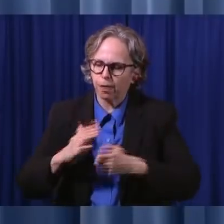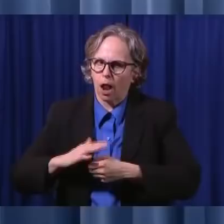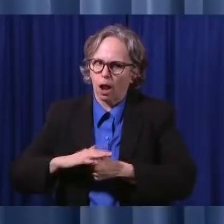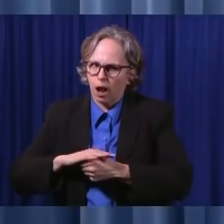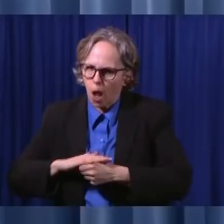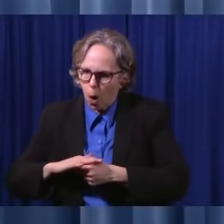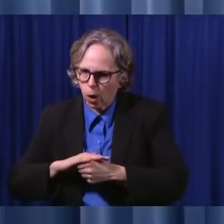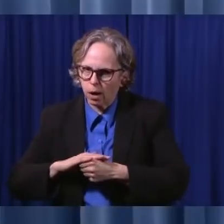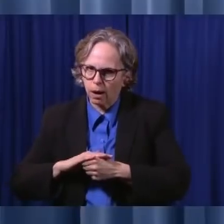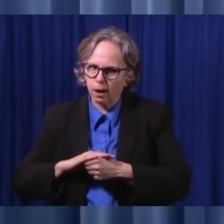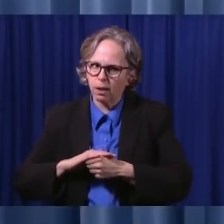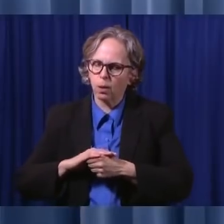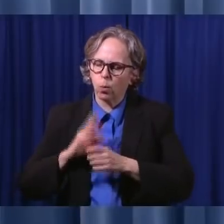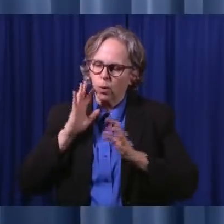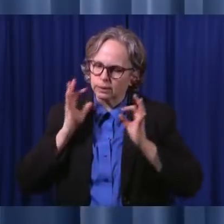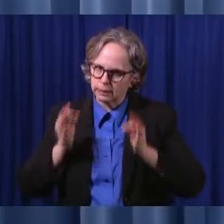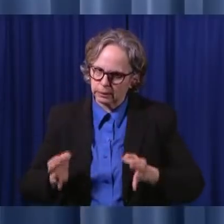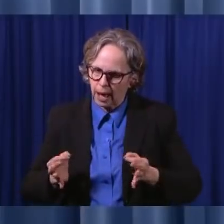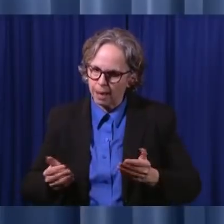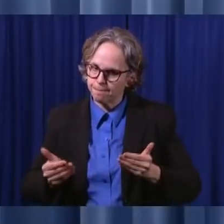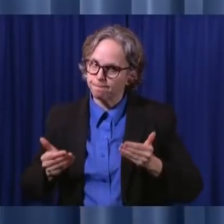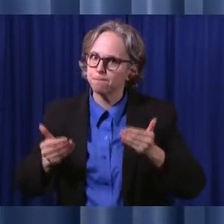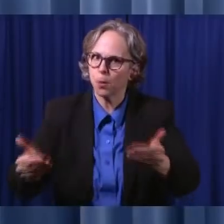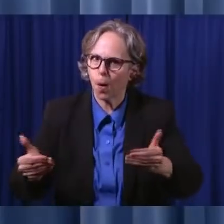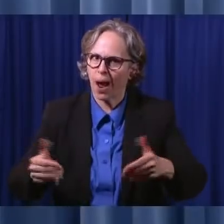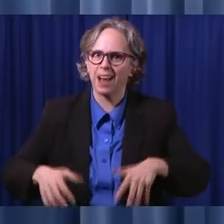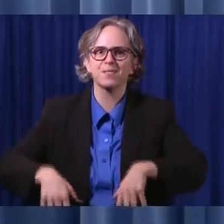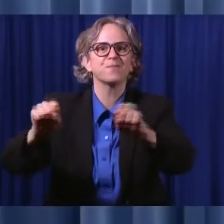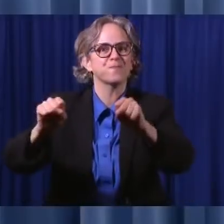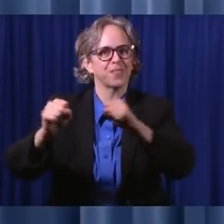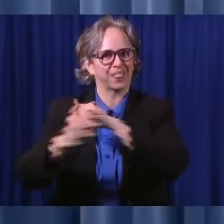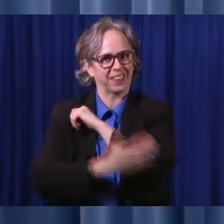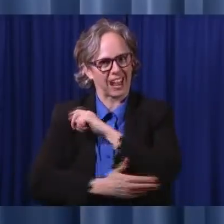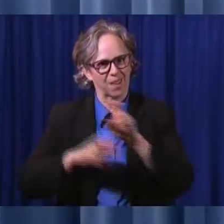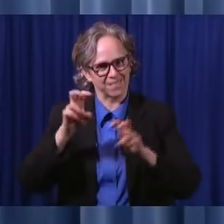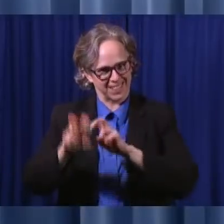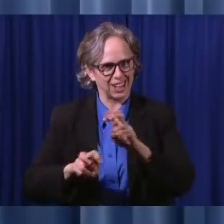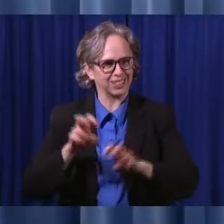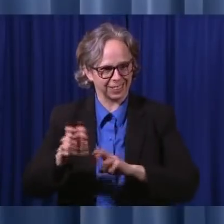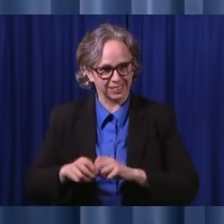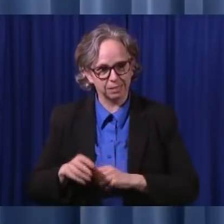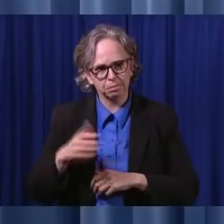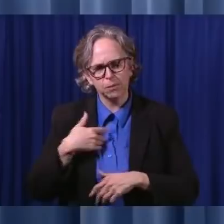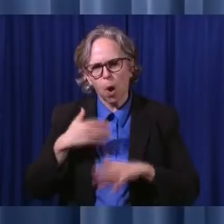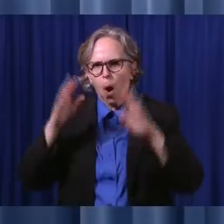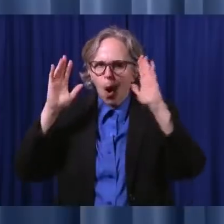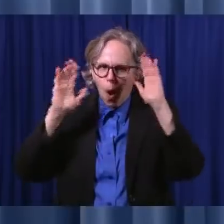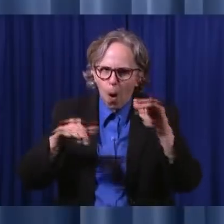MONEY OUT VERY QUICKLY. WE HOPE AND THIS IS THE DECISION MADE AT THE LOCAL LEVEL.